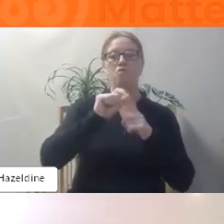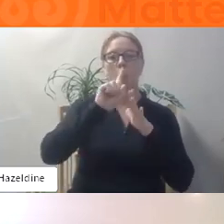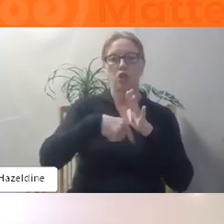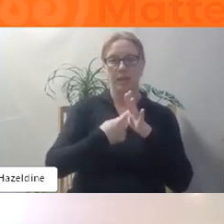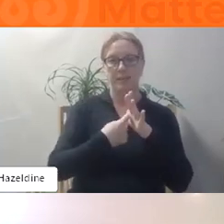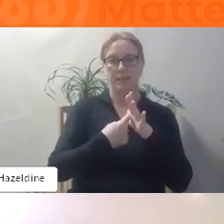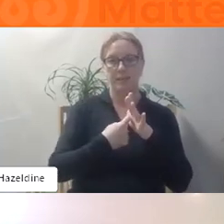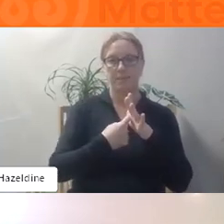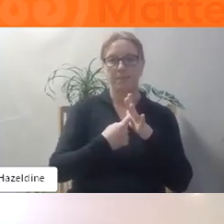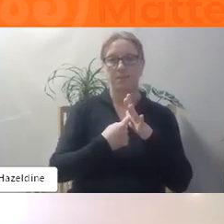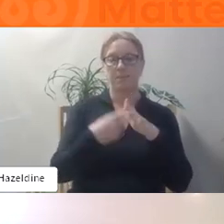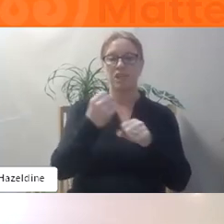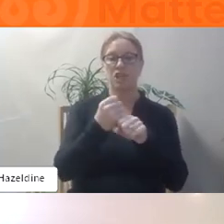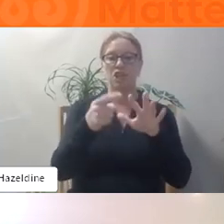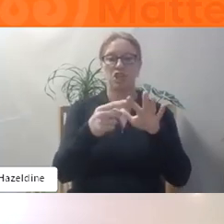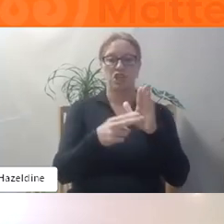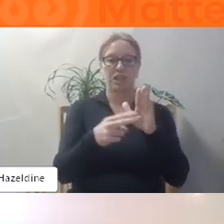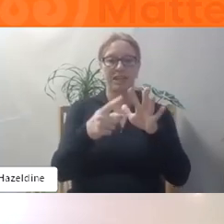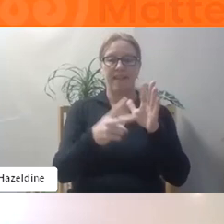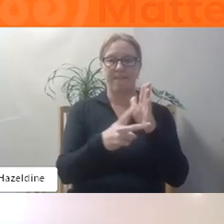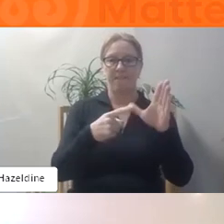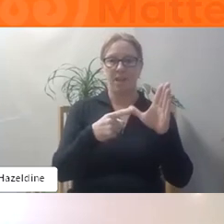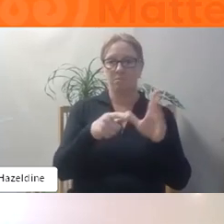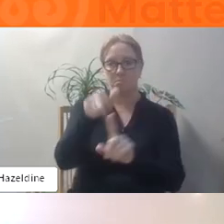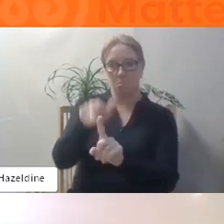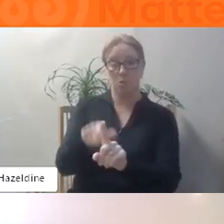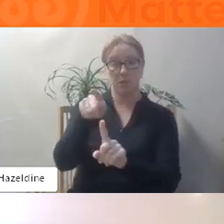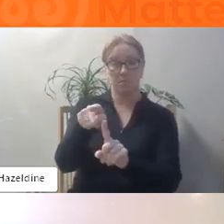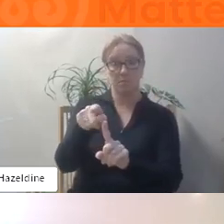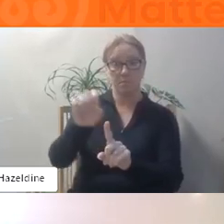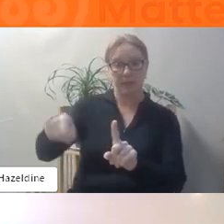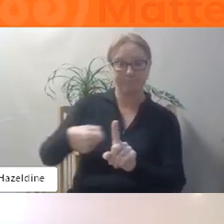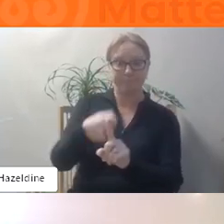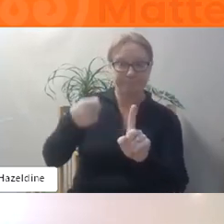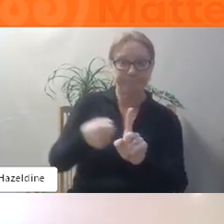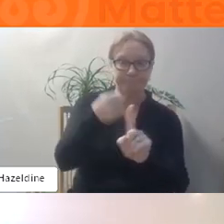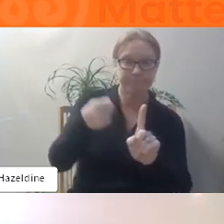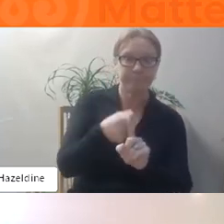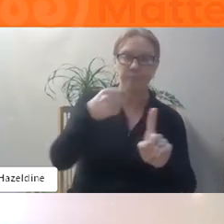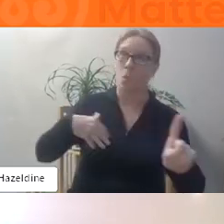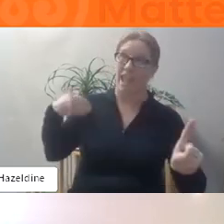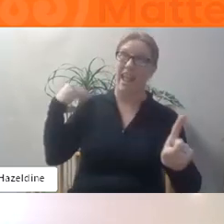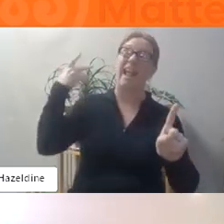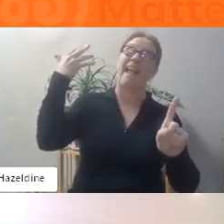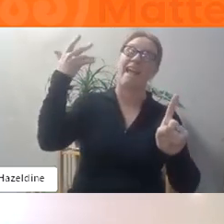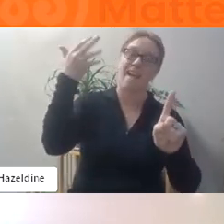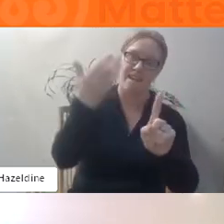Hakaraia-Tino has been championing this forever really, and I think